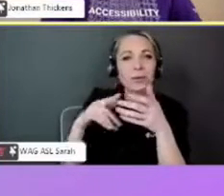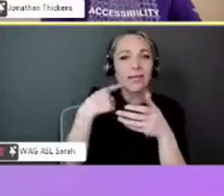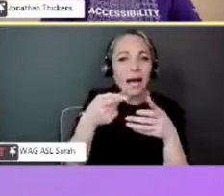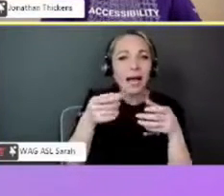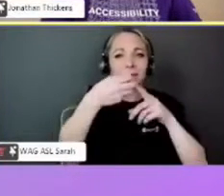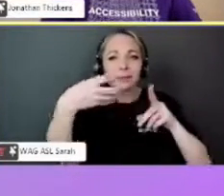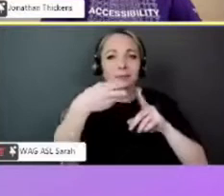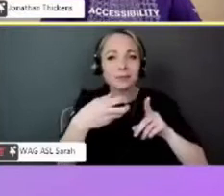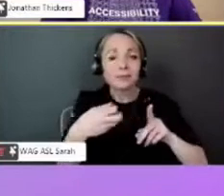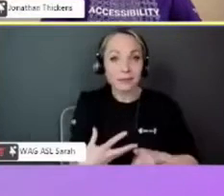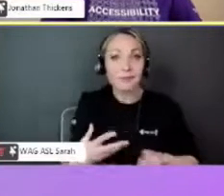to be merged as normal.